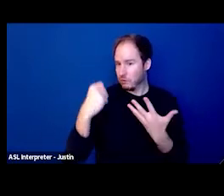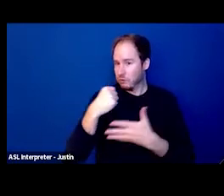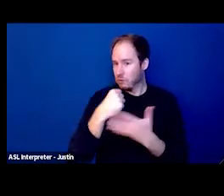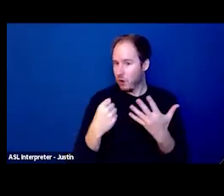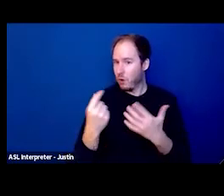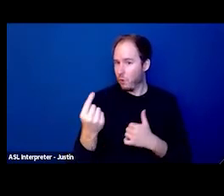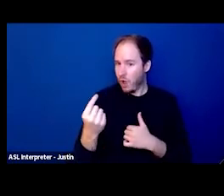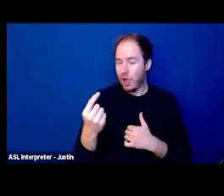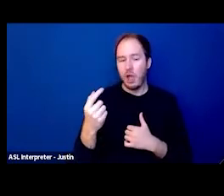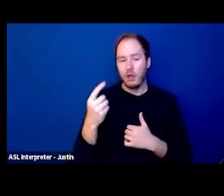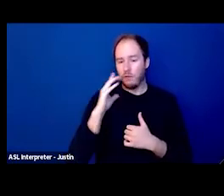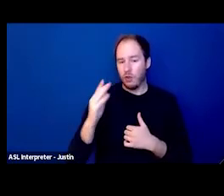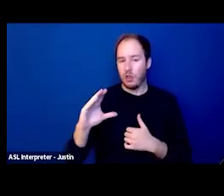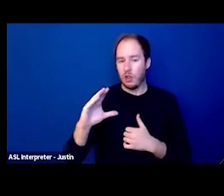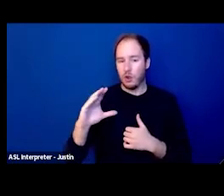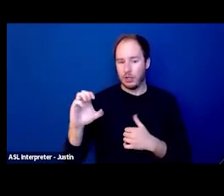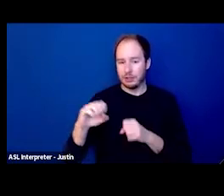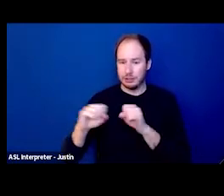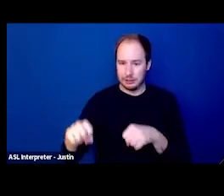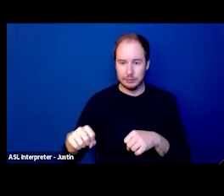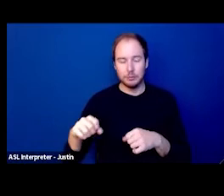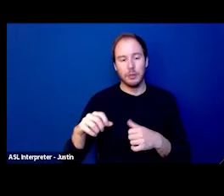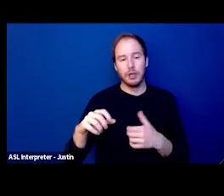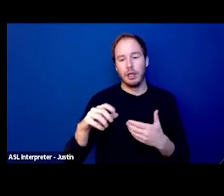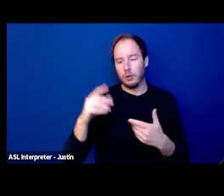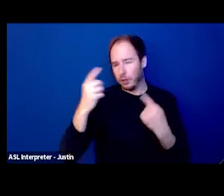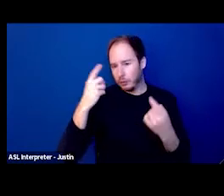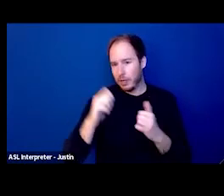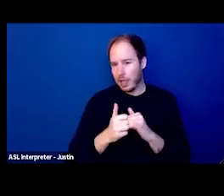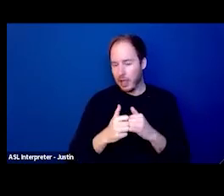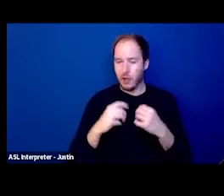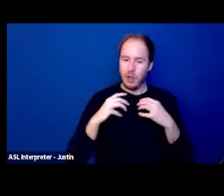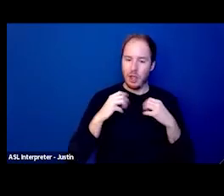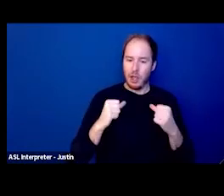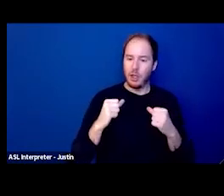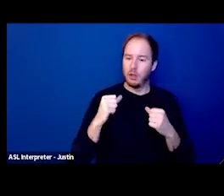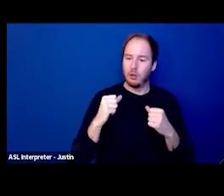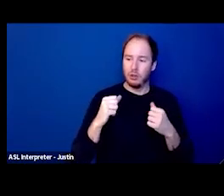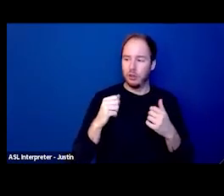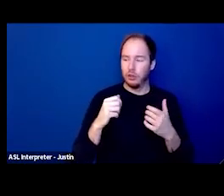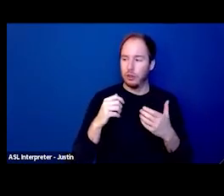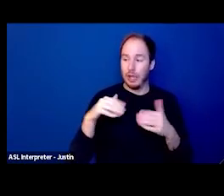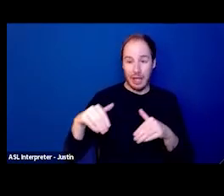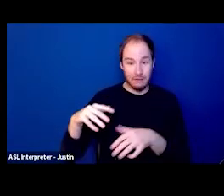in your Coordinated Entry system and thinking about how maybe some health considerations that aren't included in that that should be,